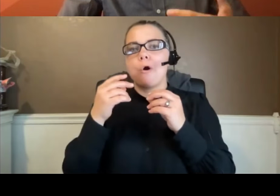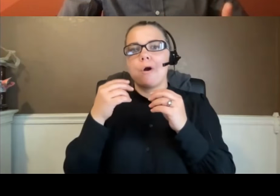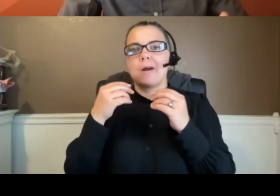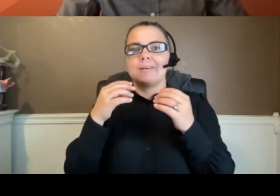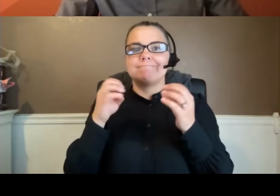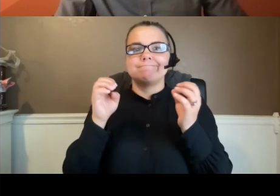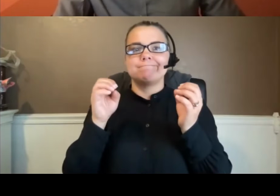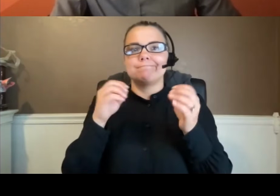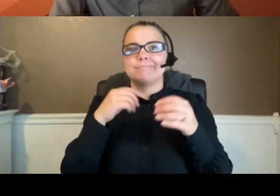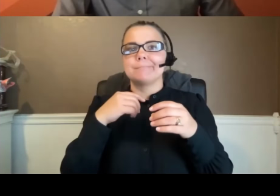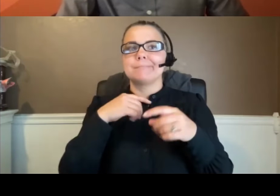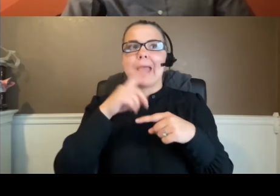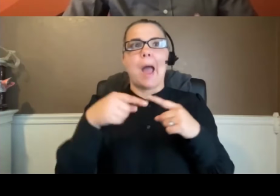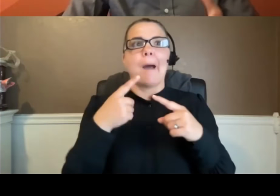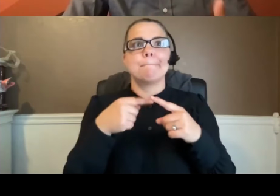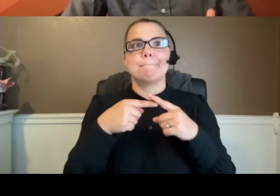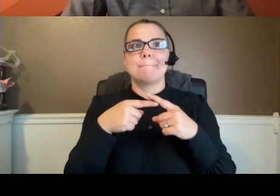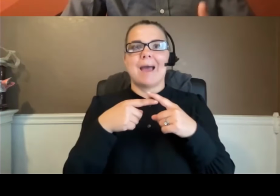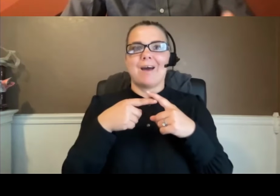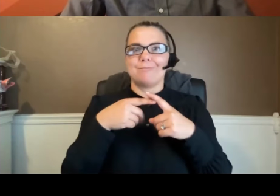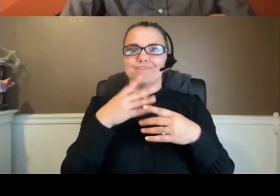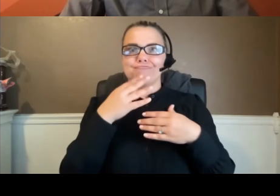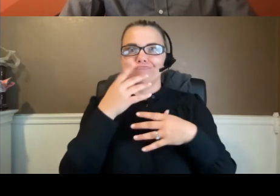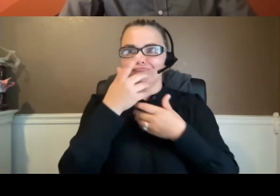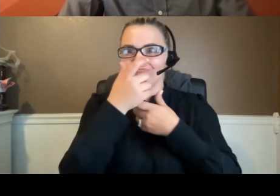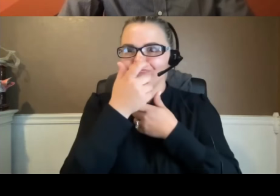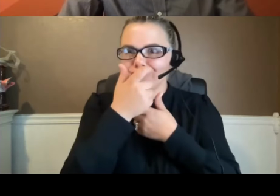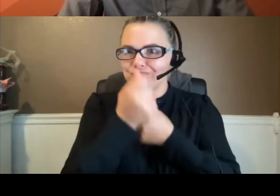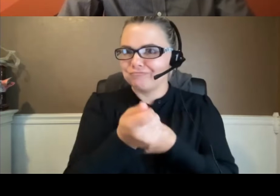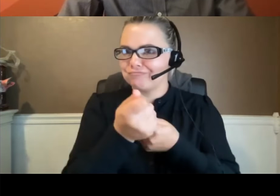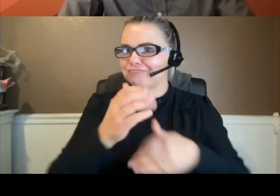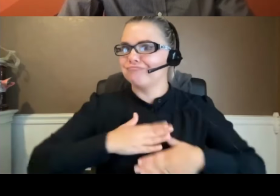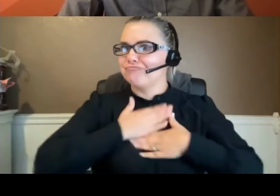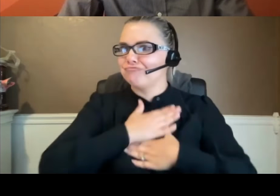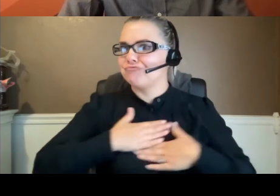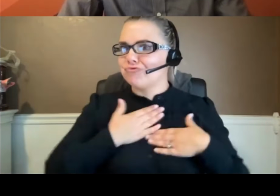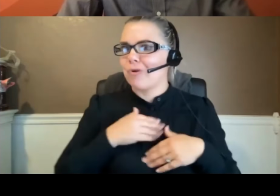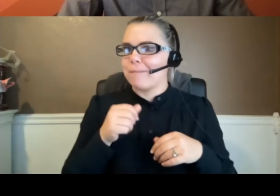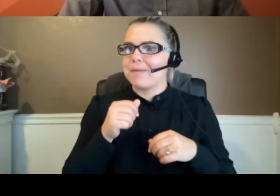but it's not communicating as the main goal of digital ... data visualization